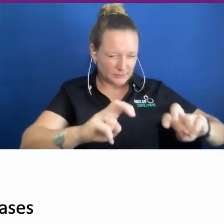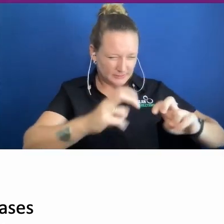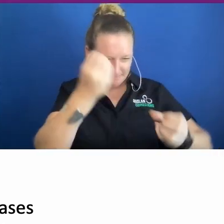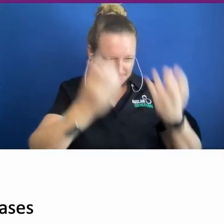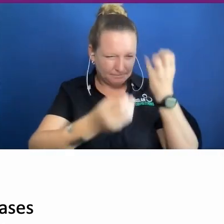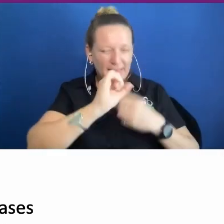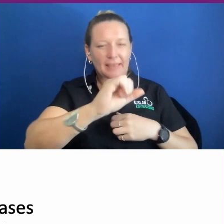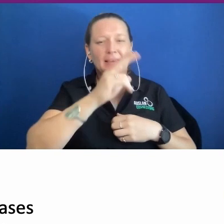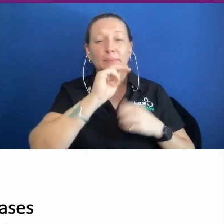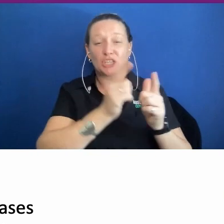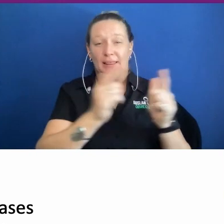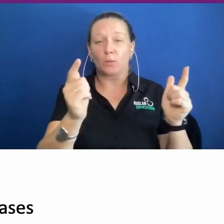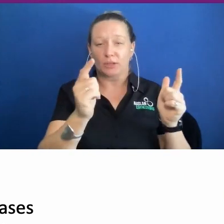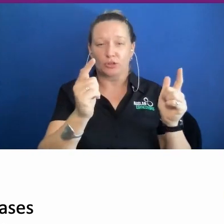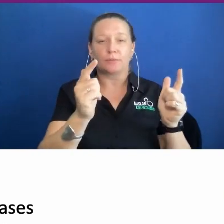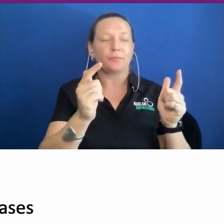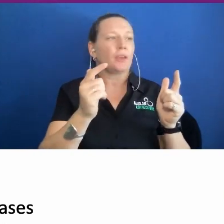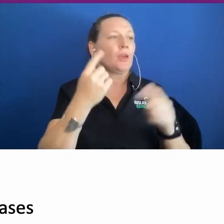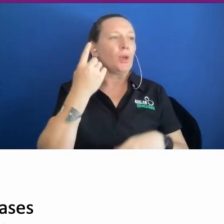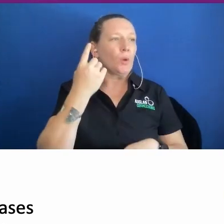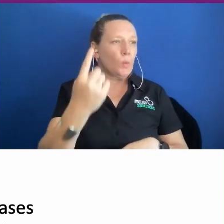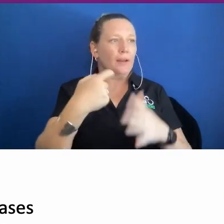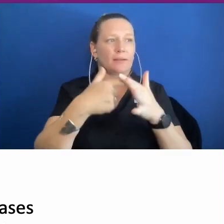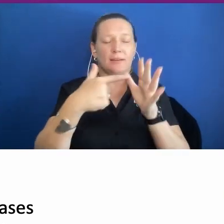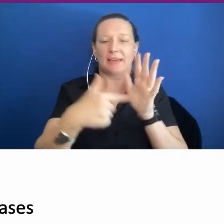is KAT6A Syndrome which is the reason I came to be a part of this event today,